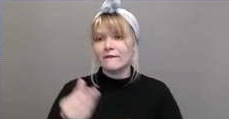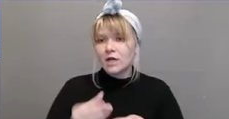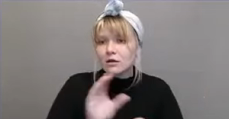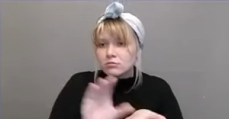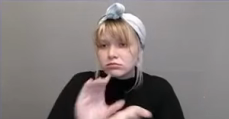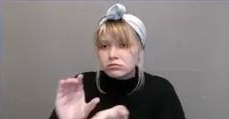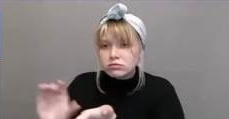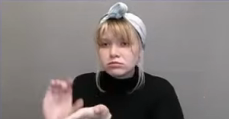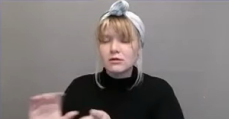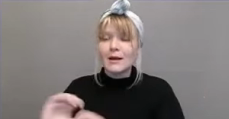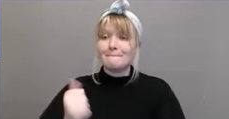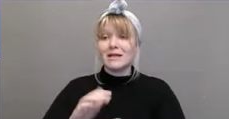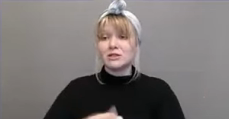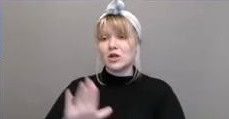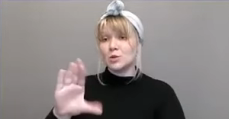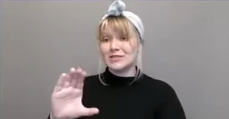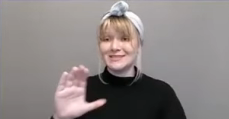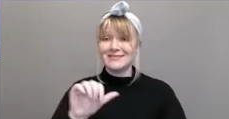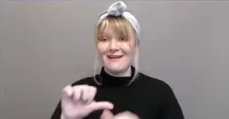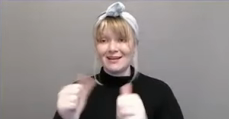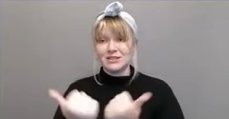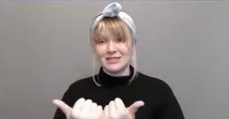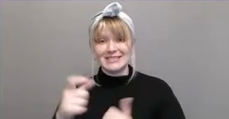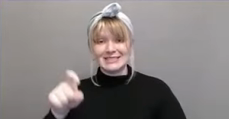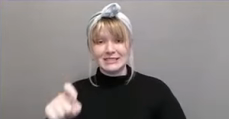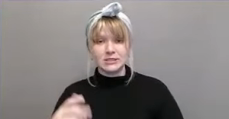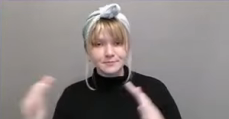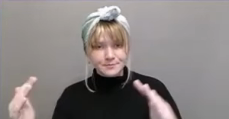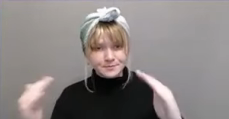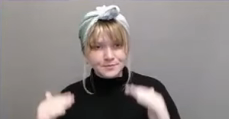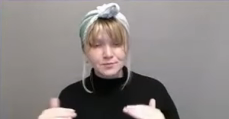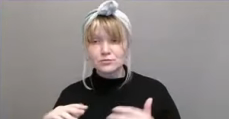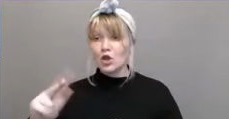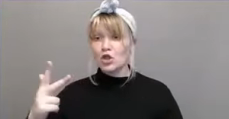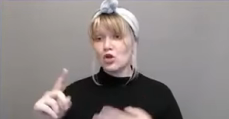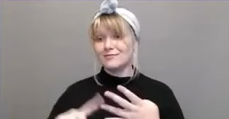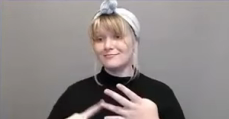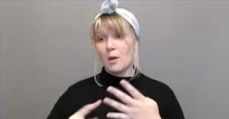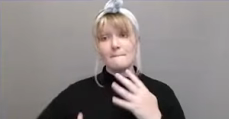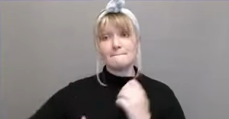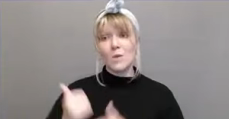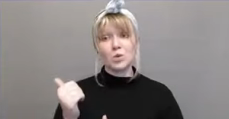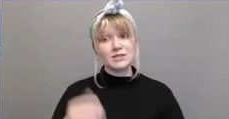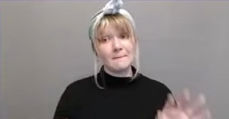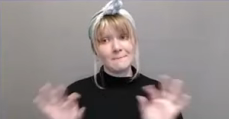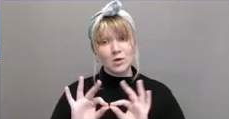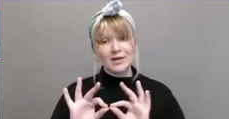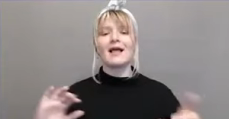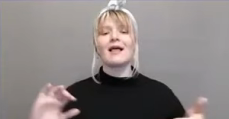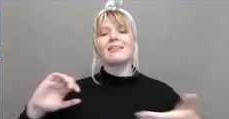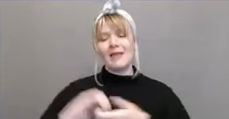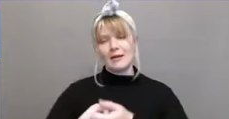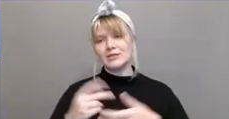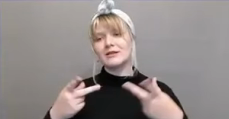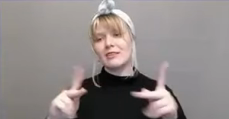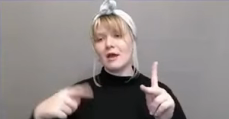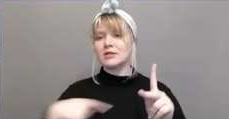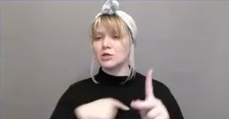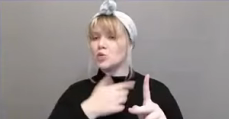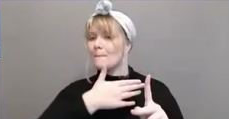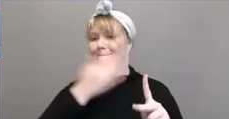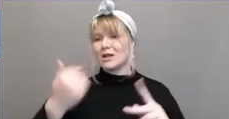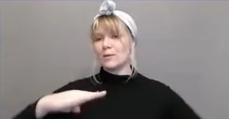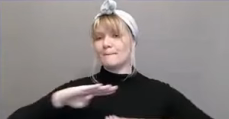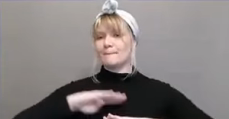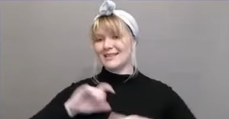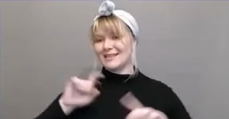Third, and probably most important, is collaboration has allowed us to better meet the needs of